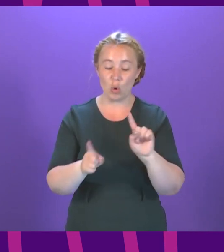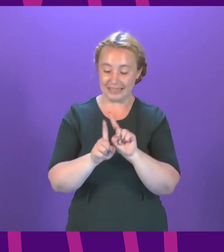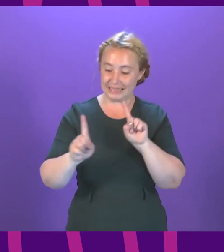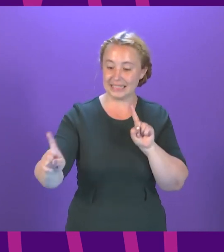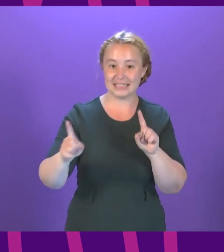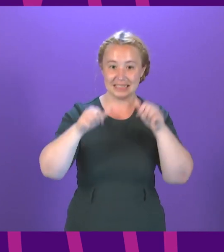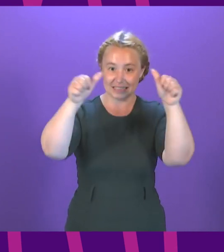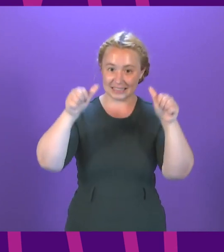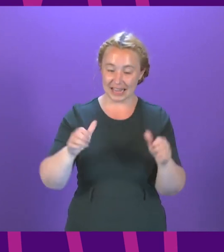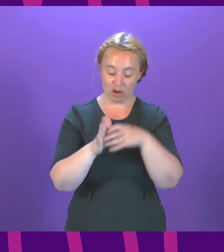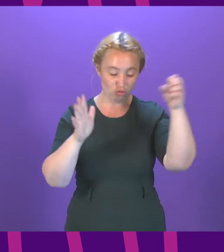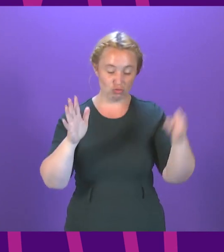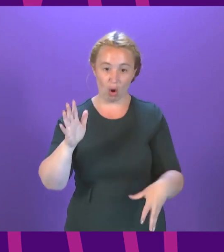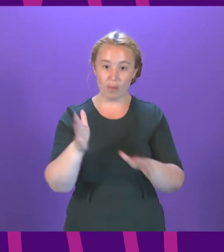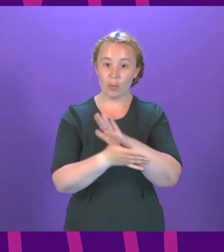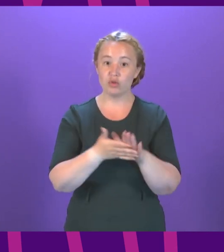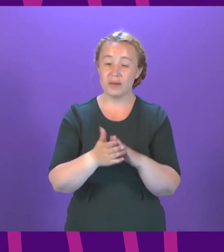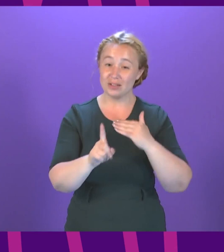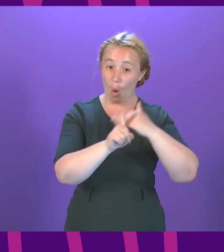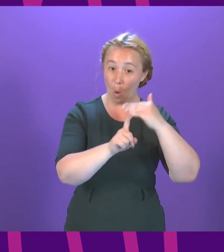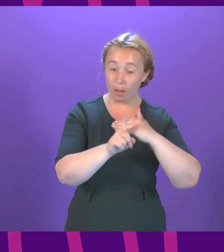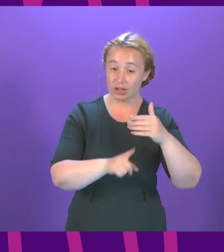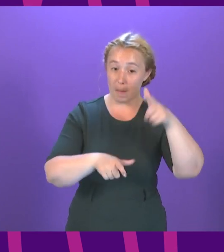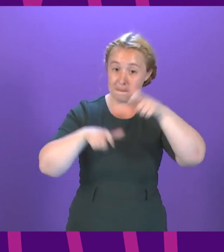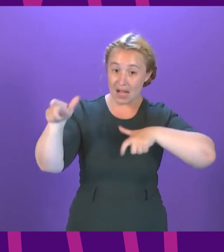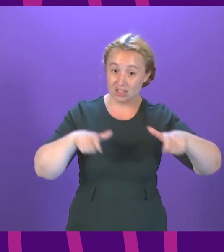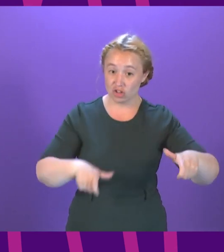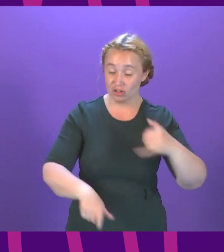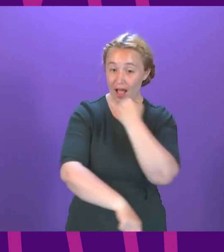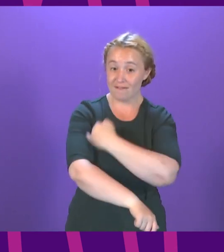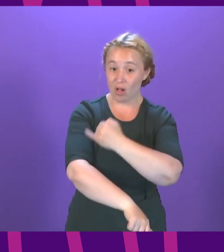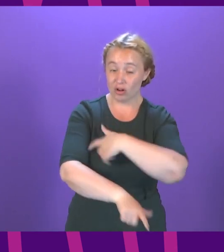to elderly and vulnerable passengers, as it seems premature and unnecessary.